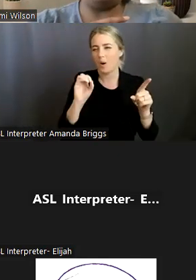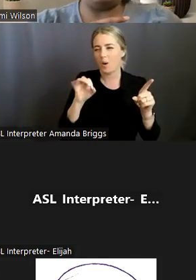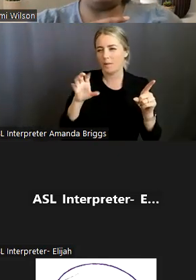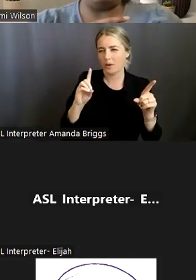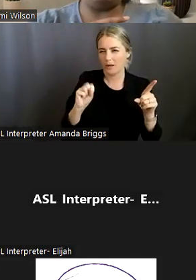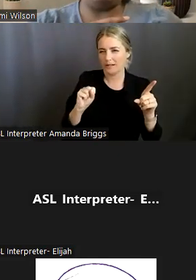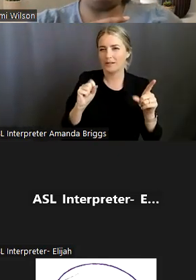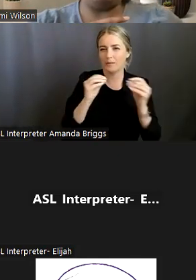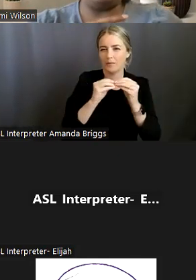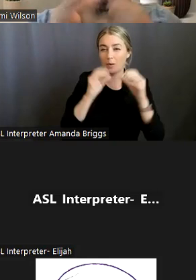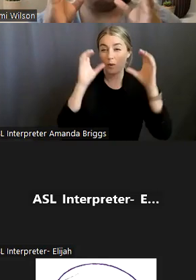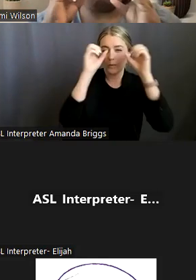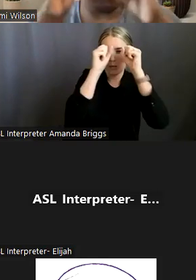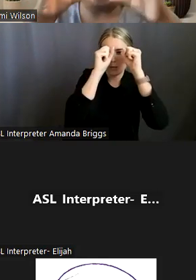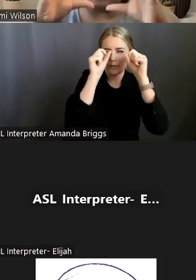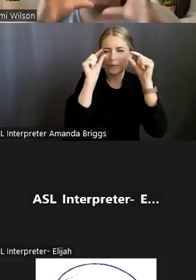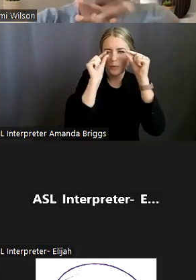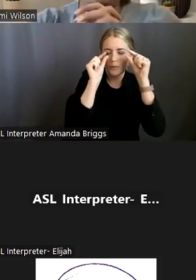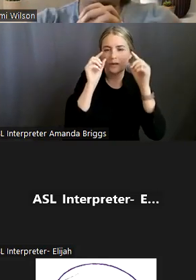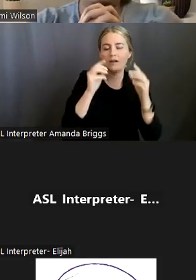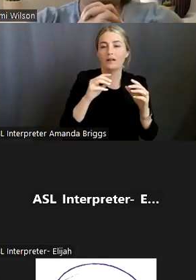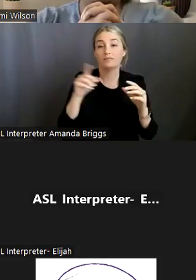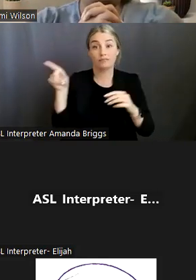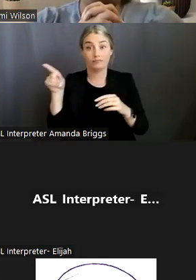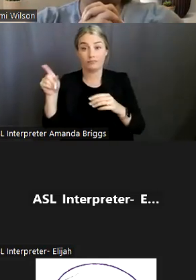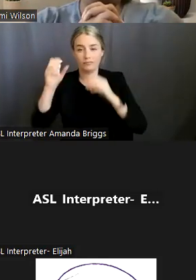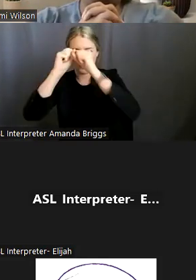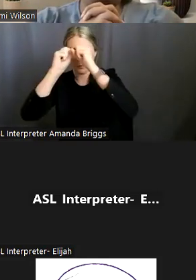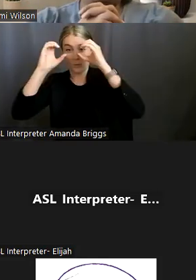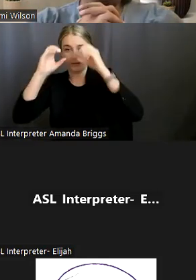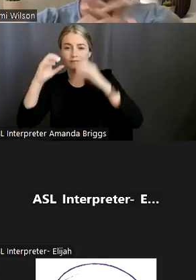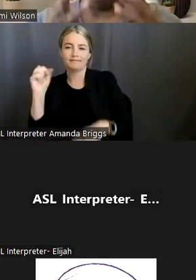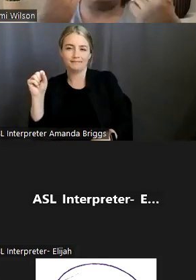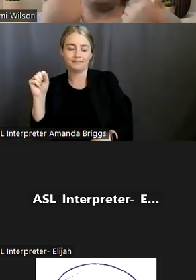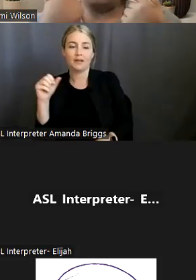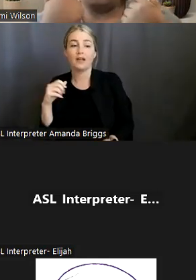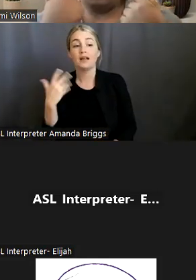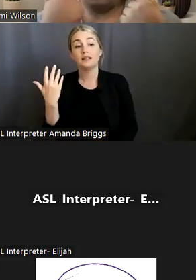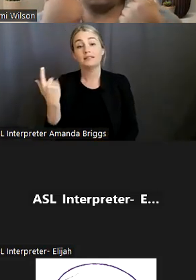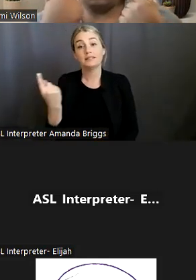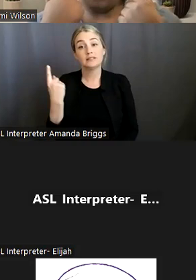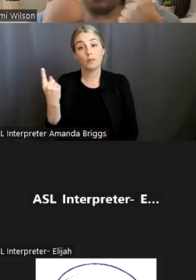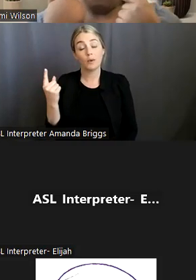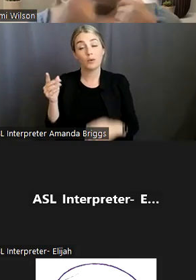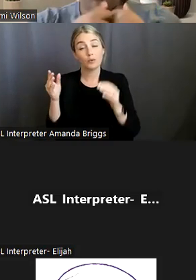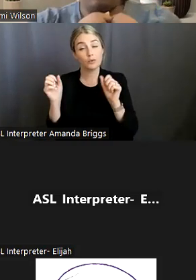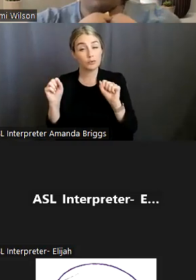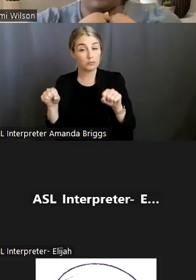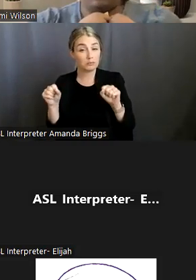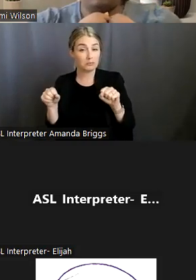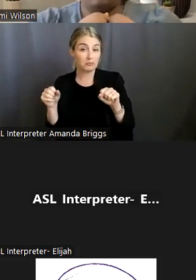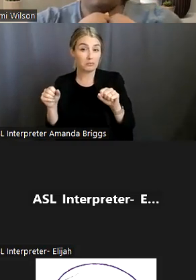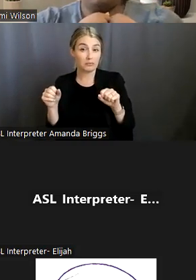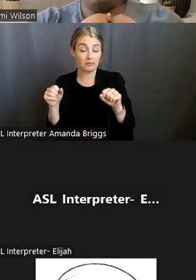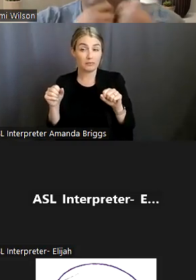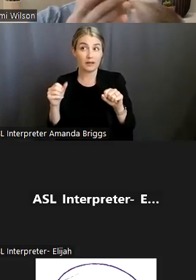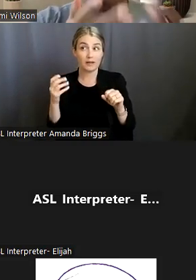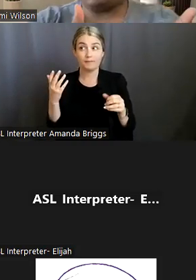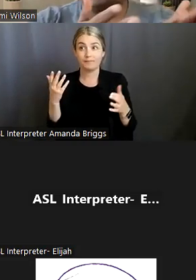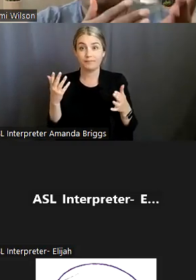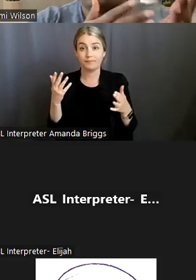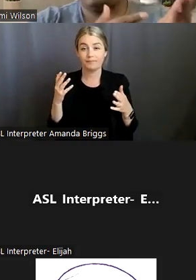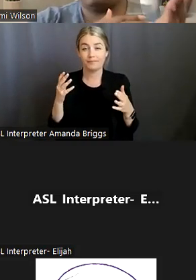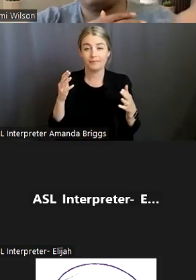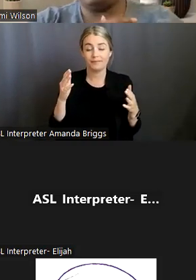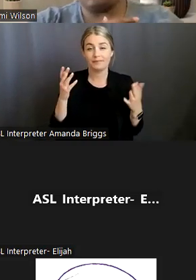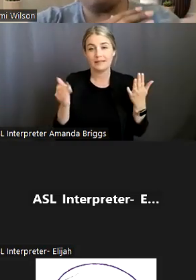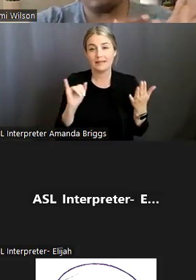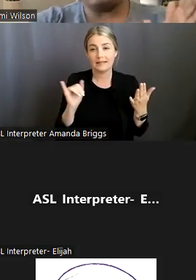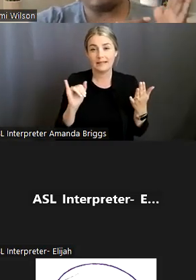They're more dilated. Now someone could still have pinpoint pupils and use opiates,